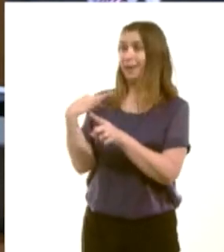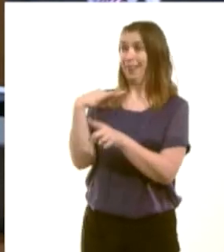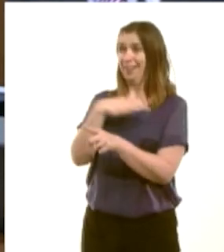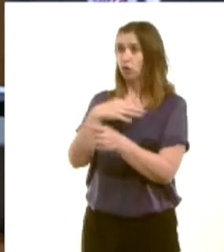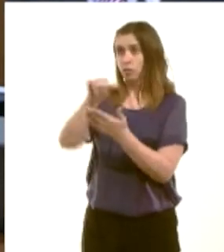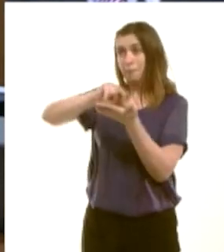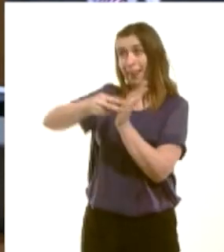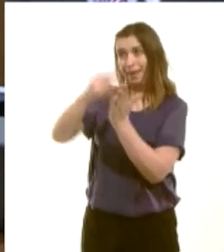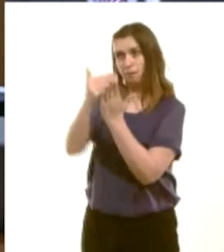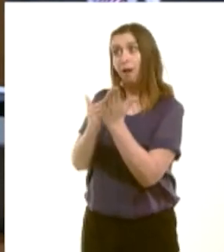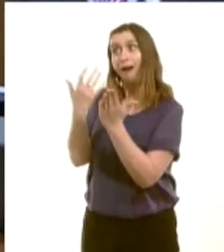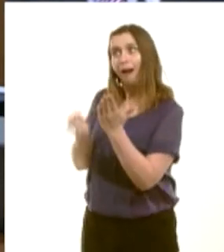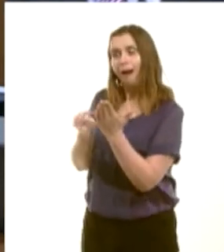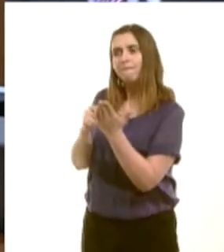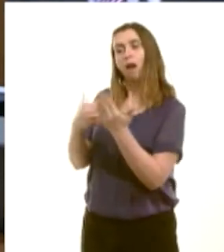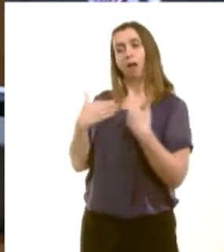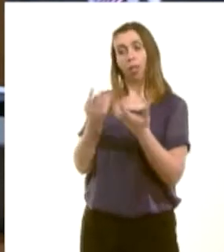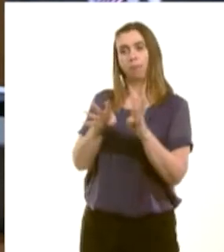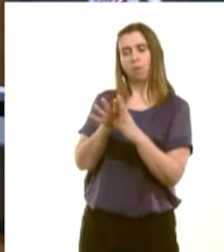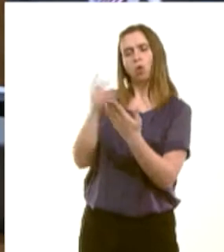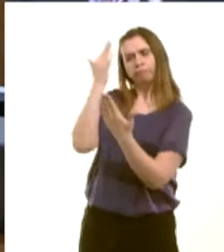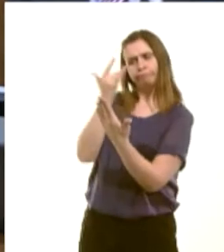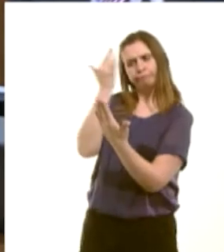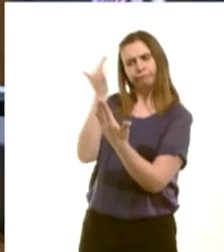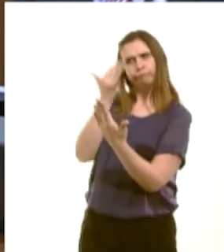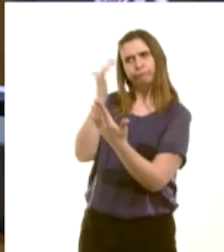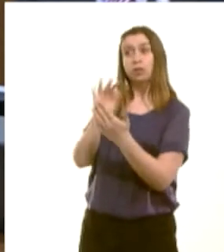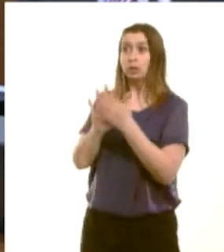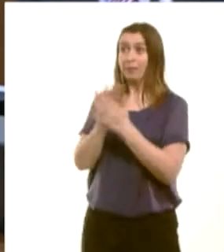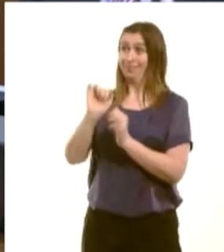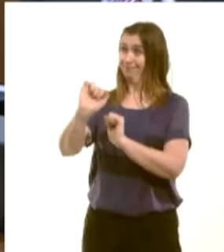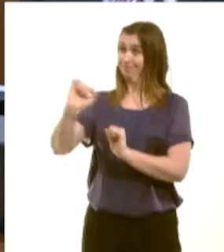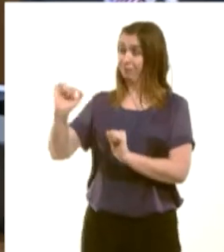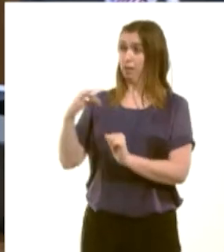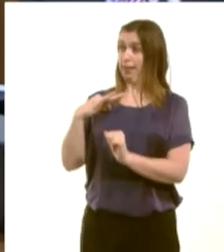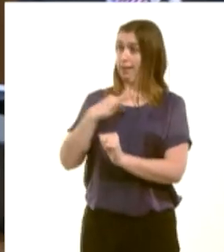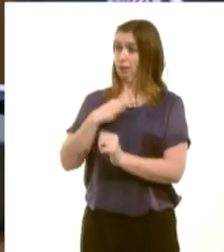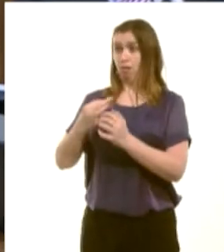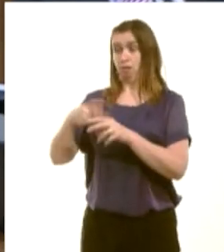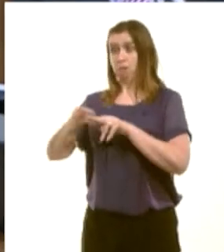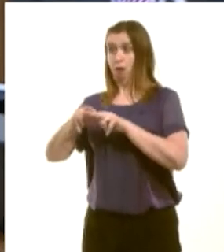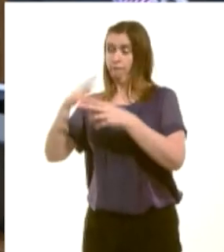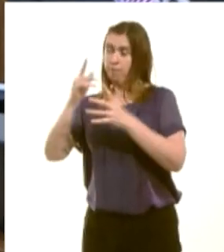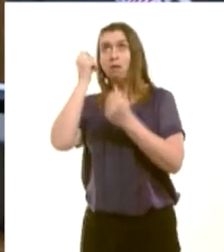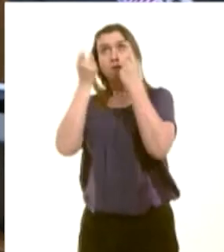that the health board, now, will consider those plans. Itís early days yet, in terms of how those plans can be made robust, but, certainly, I do very much welcome the fact